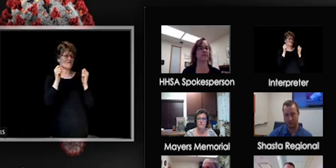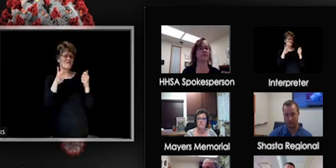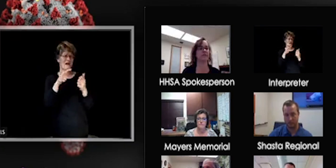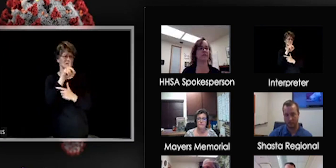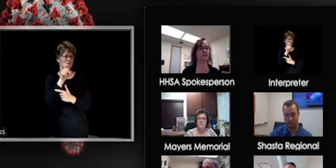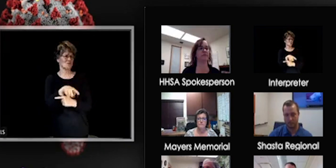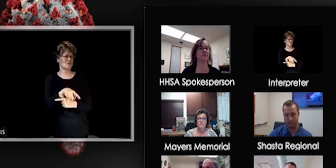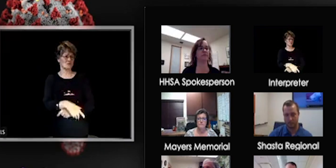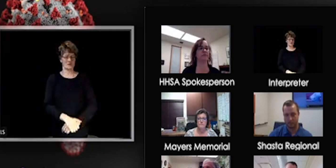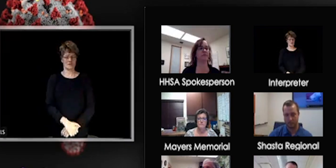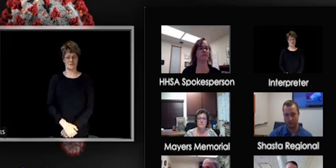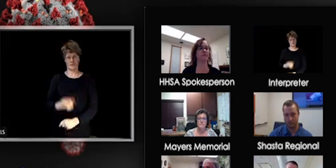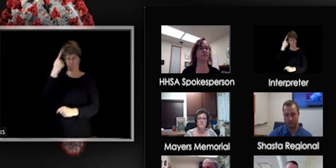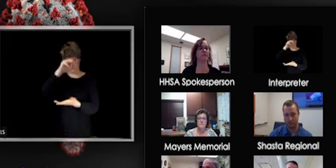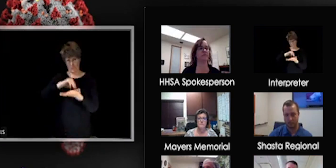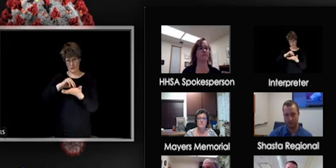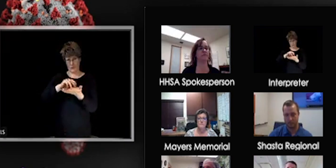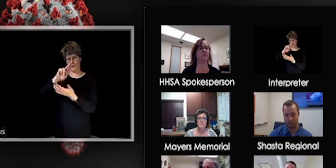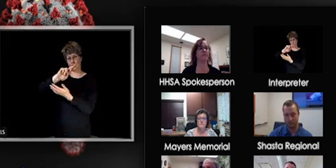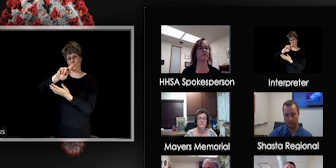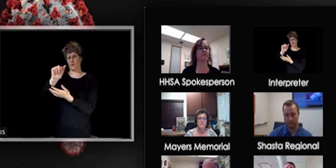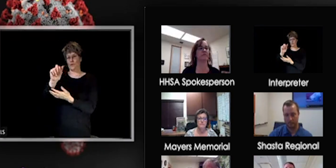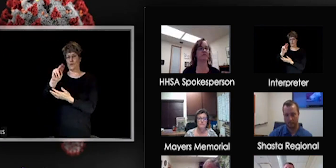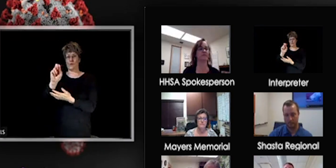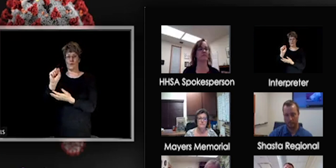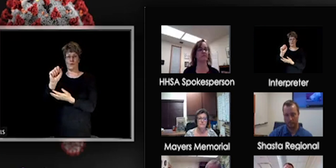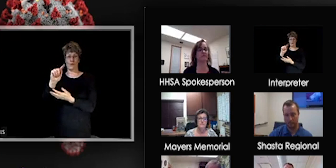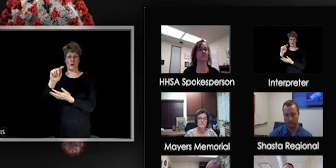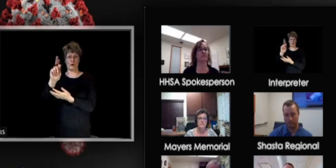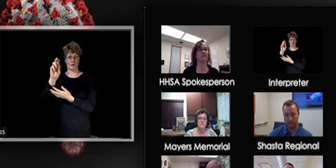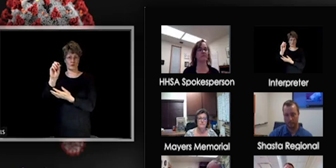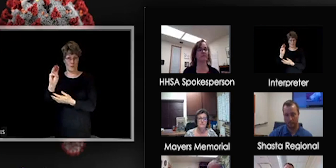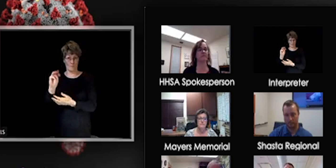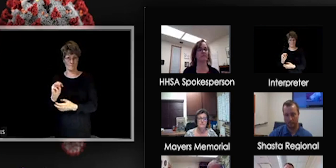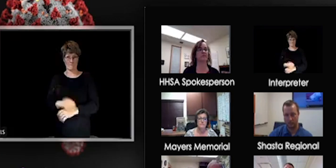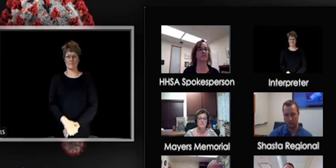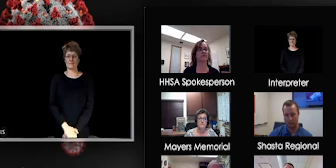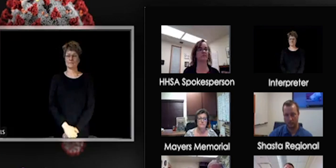Dr. Ramstrom, just real quick. So when do you think the time table will be when you